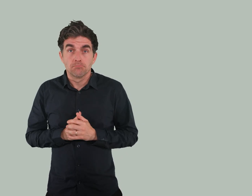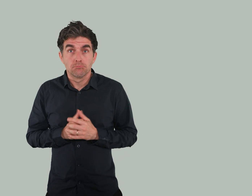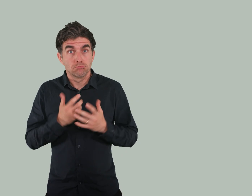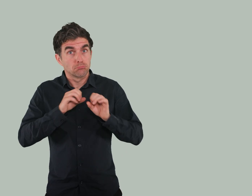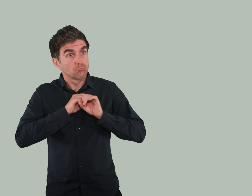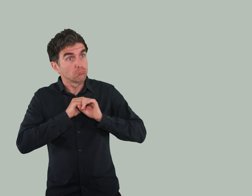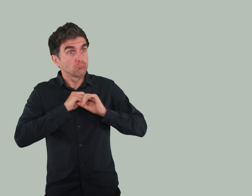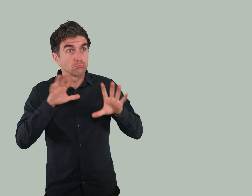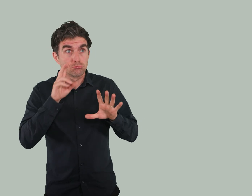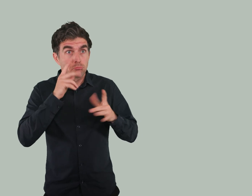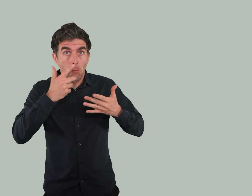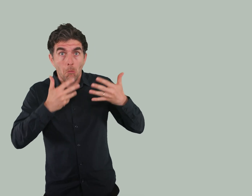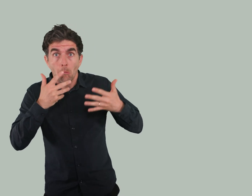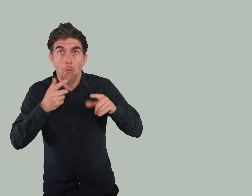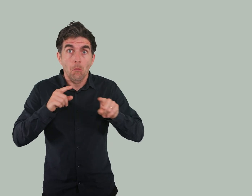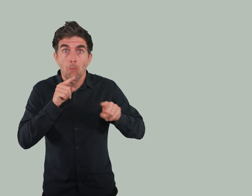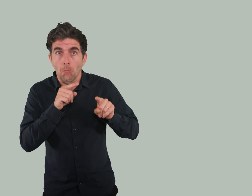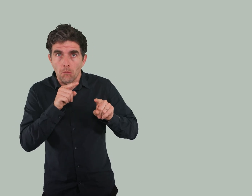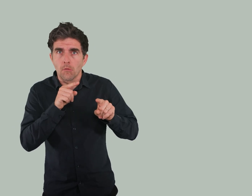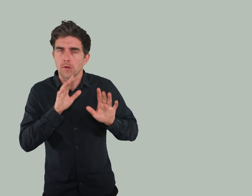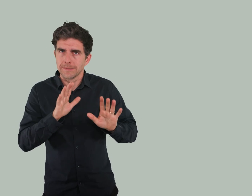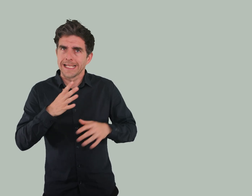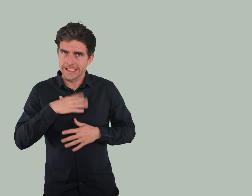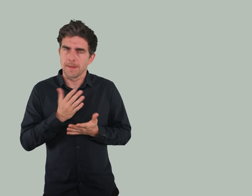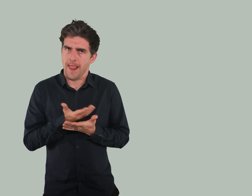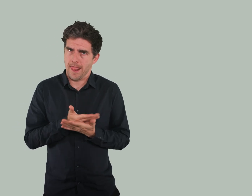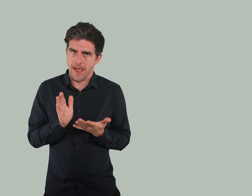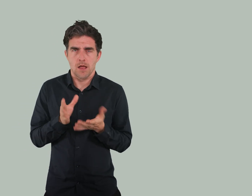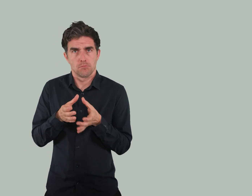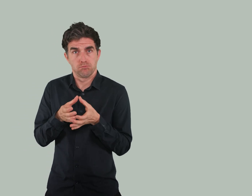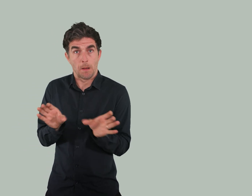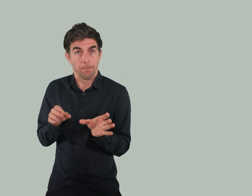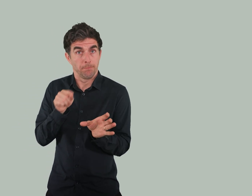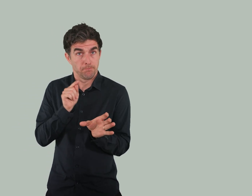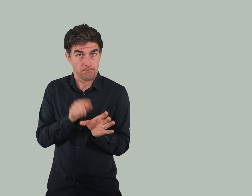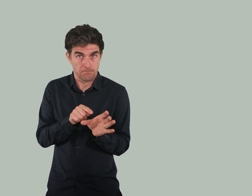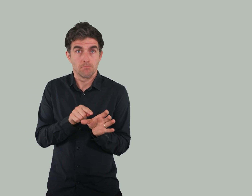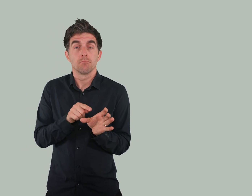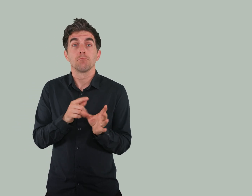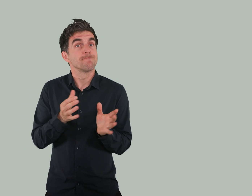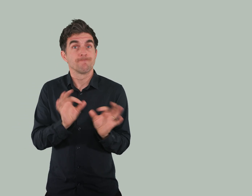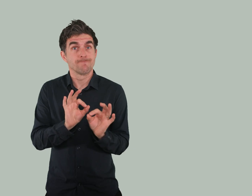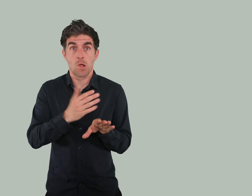At a headline level there is a distinction to be made between two groups: